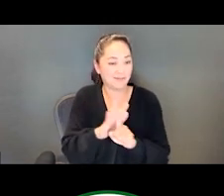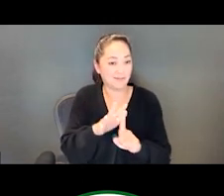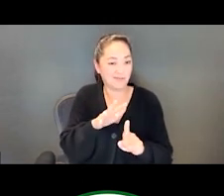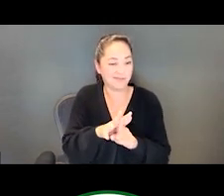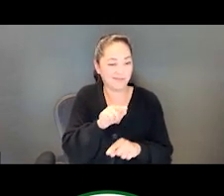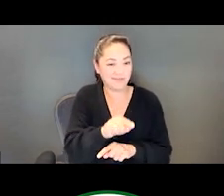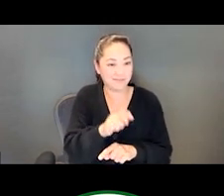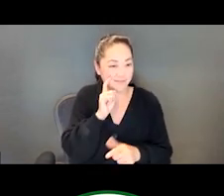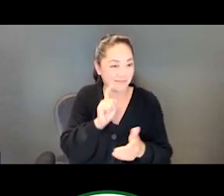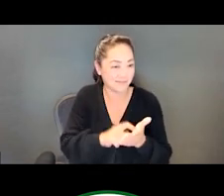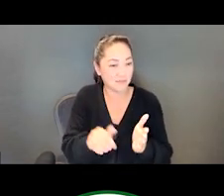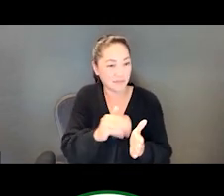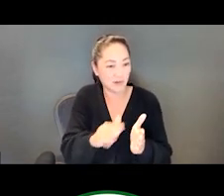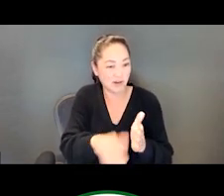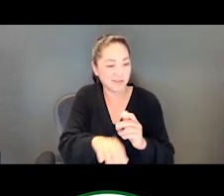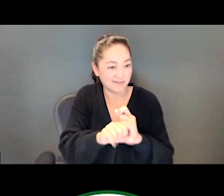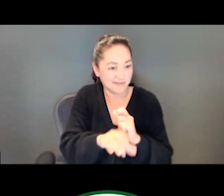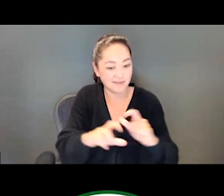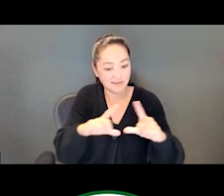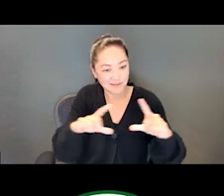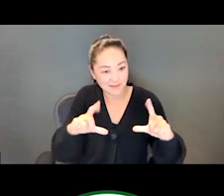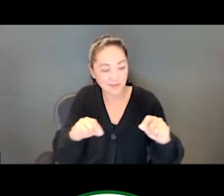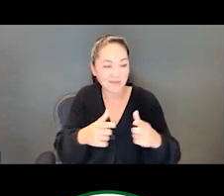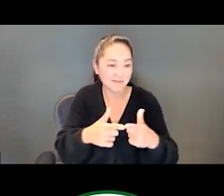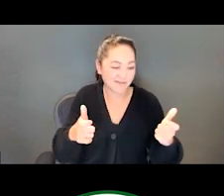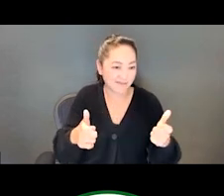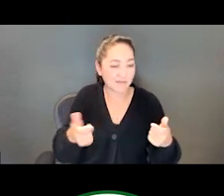and promotions when we talk about the province of Quebec.